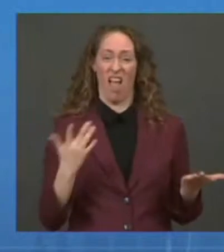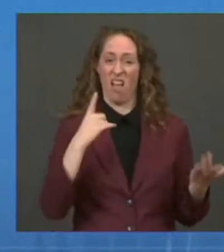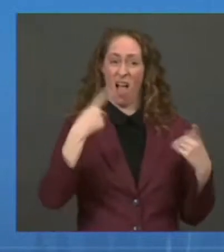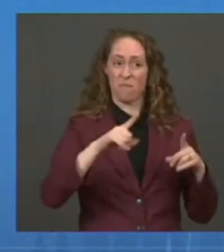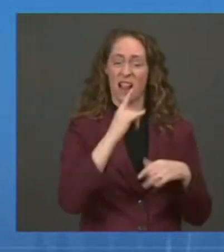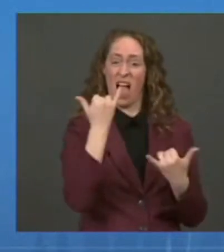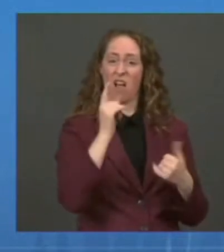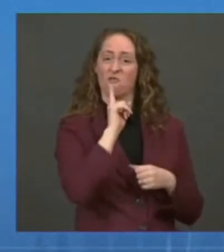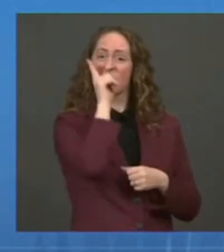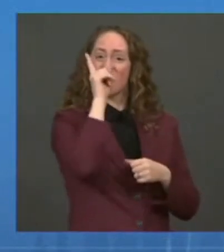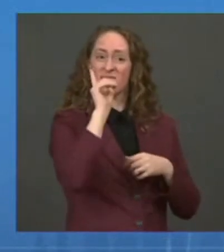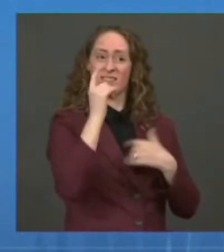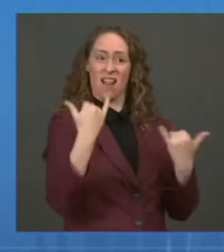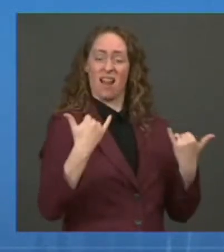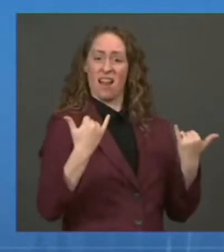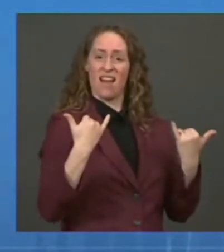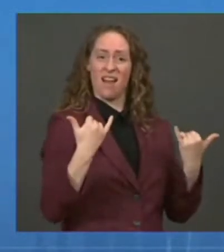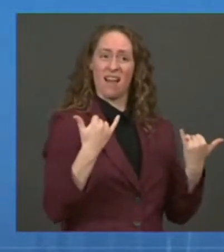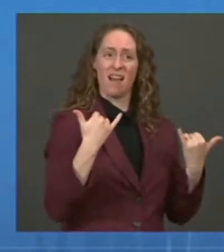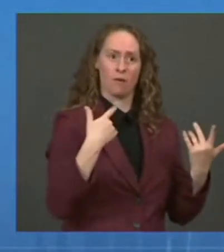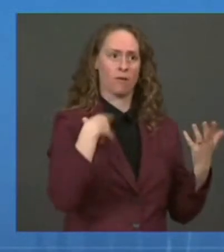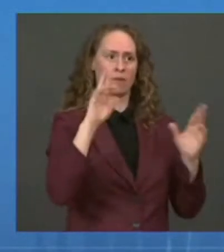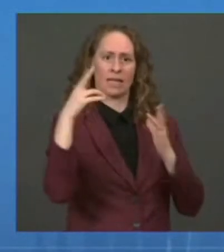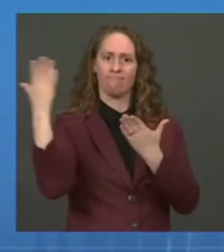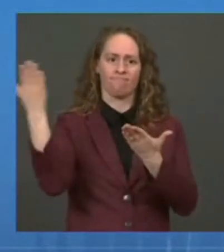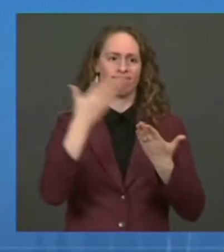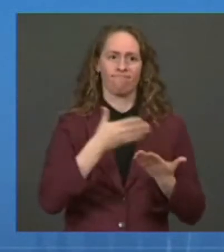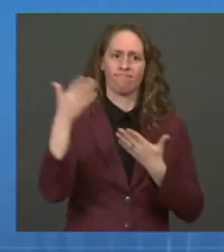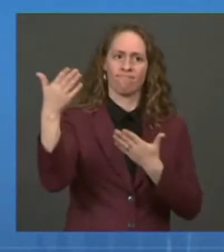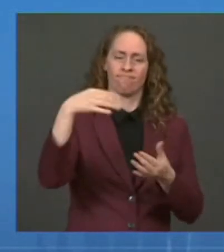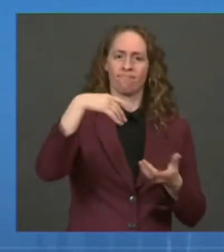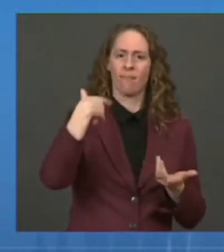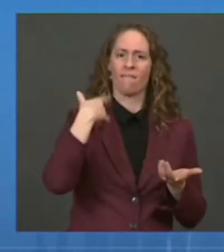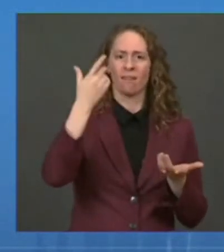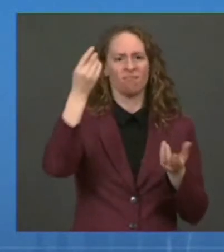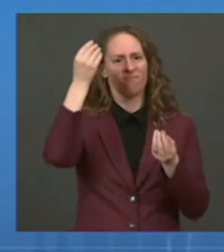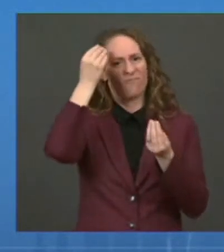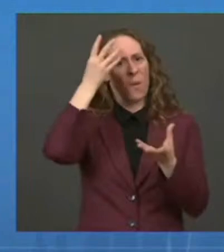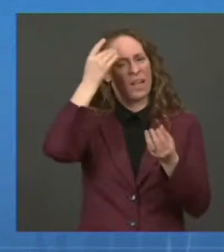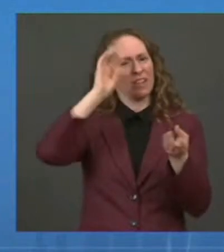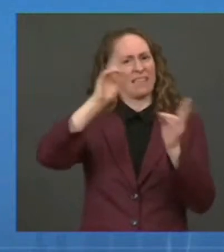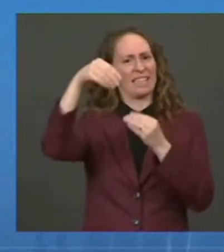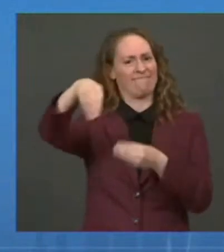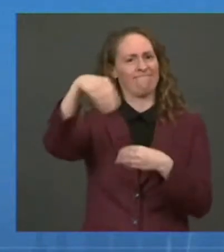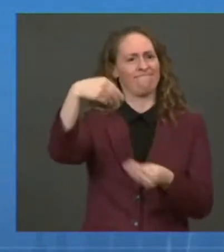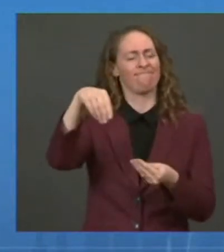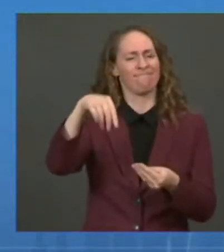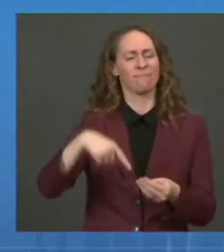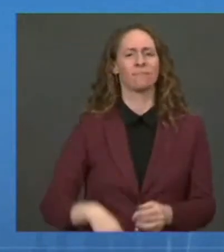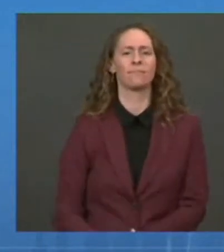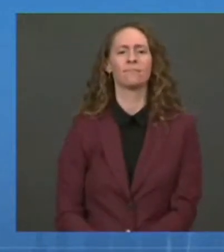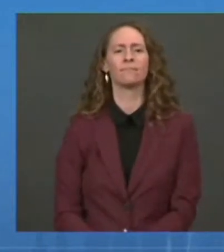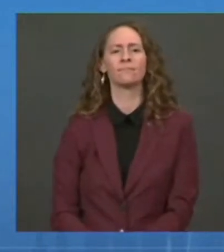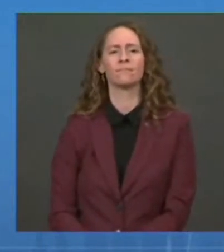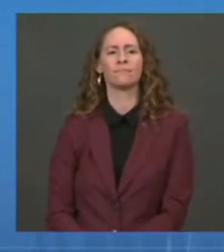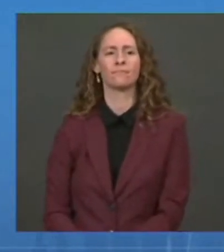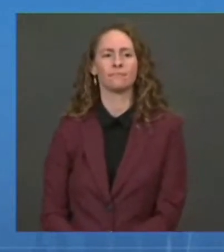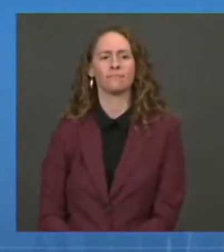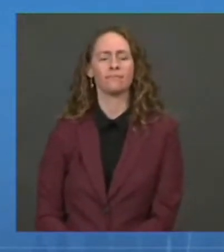VACCINE EFFECTIVENESS IN OUR REAL BROAD SURVEILLANCE STUDIES AND PUBLICLY REPORTING THOSE DATA AND WE ARE DOING AN